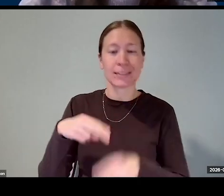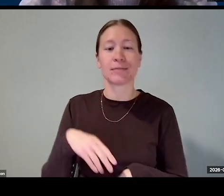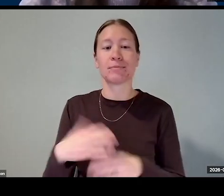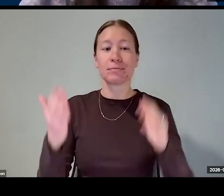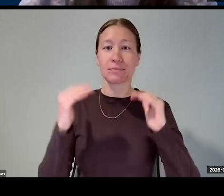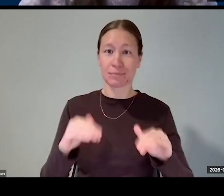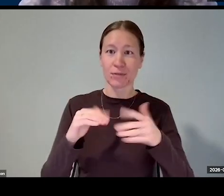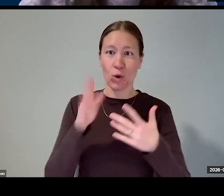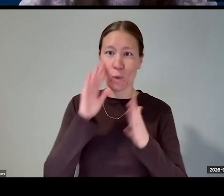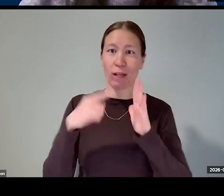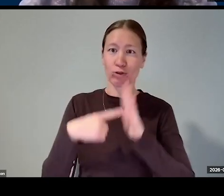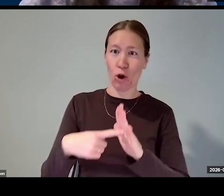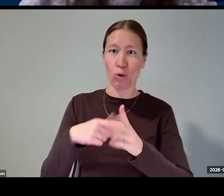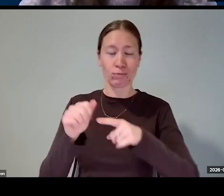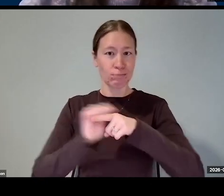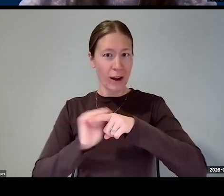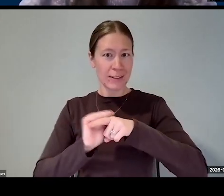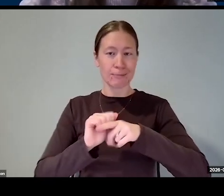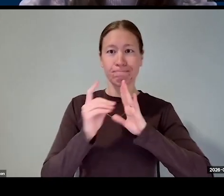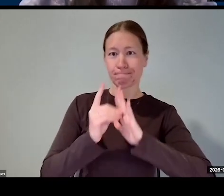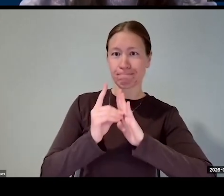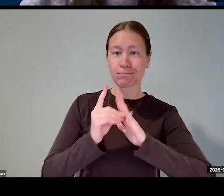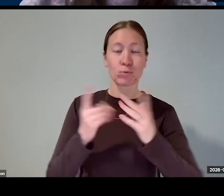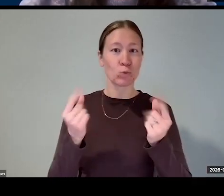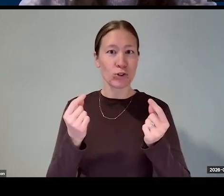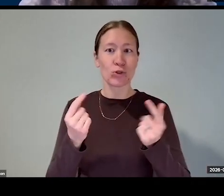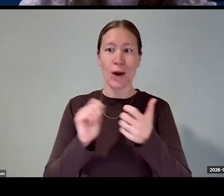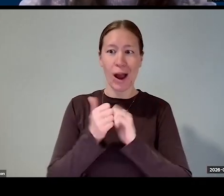to apply these best practices within Google Slides